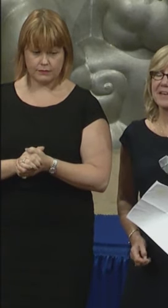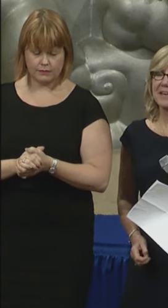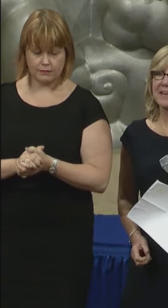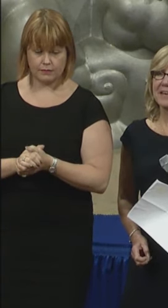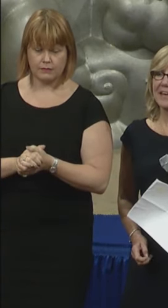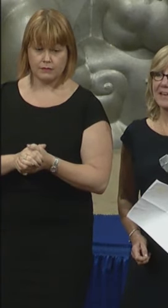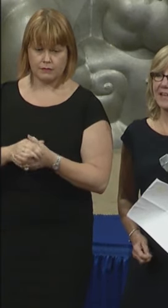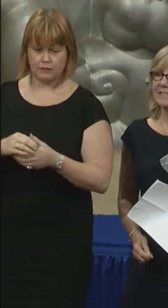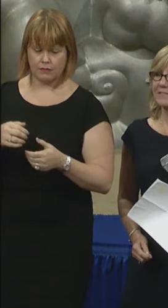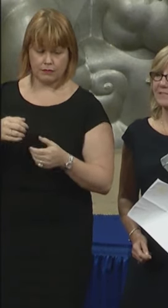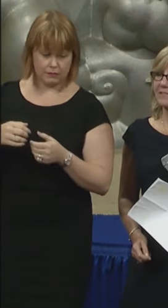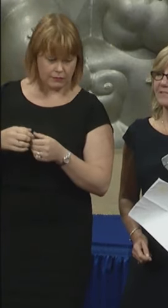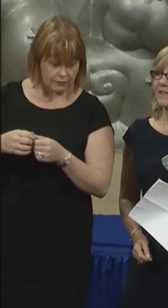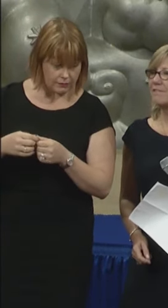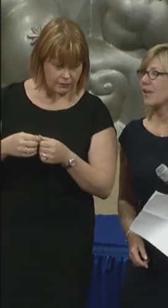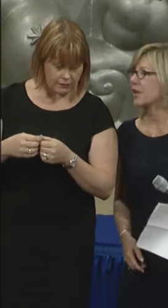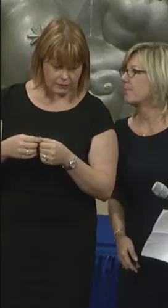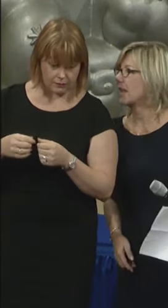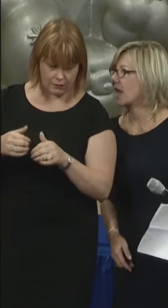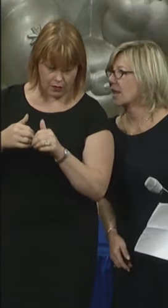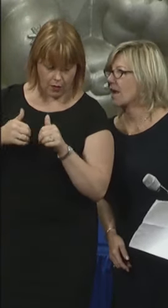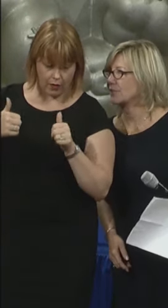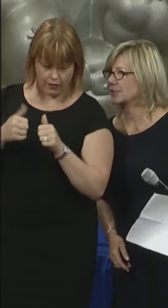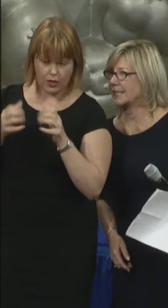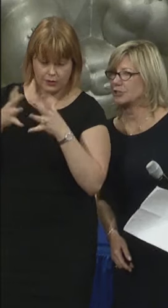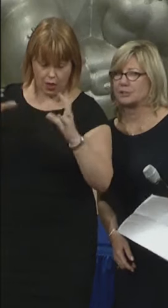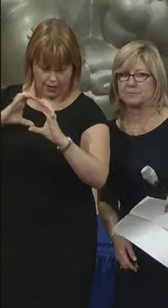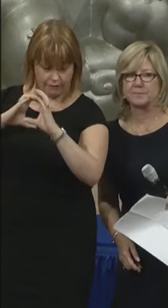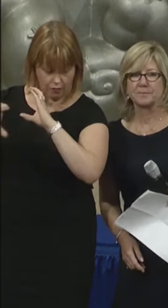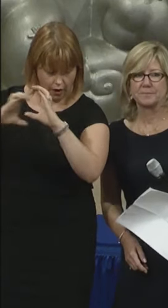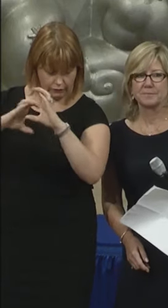WHICH IS ANOTHER REASON WHY IT IS A PRIVILEGE